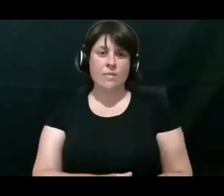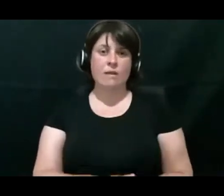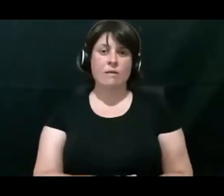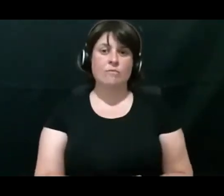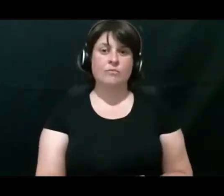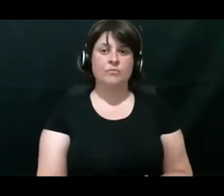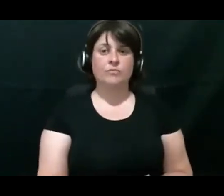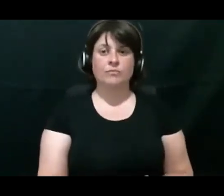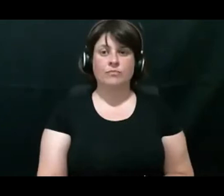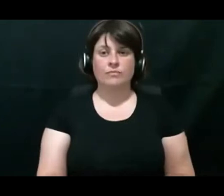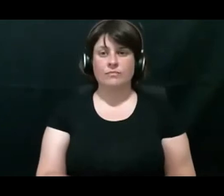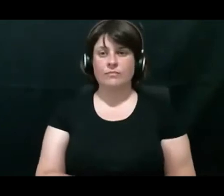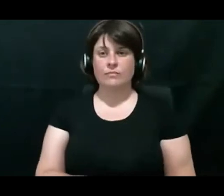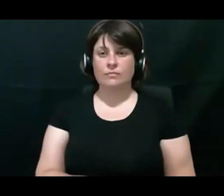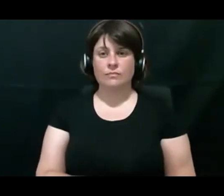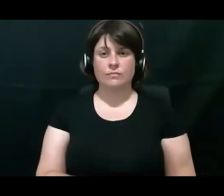Okay.